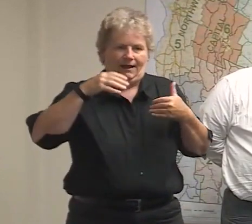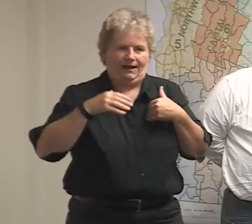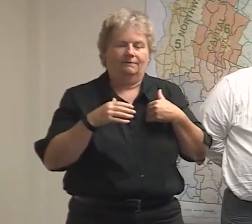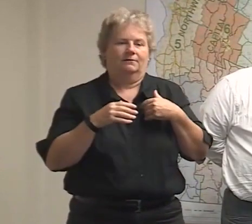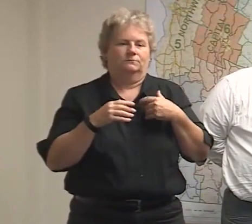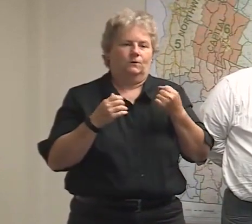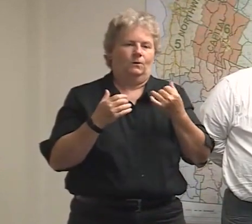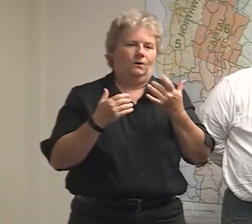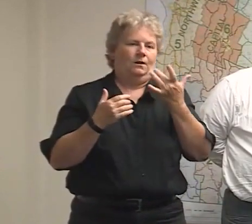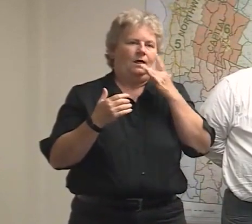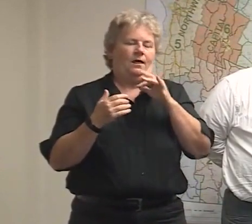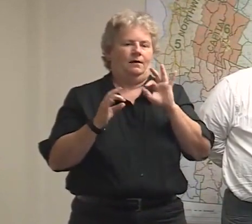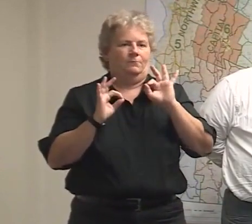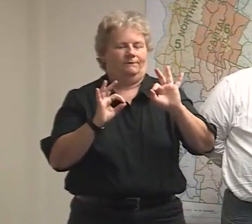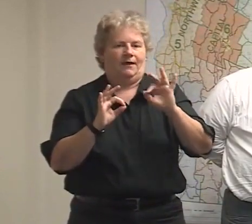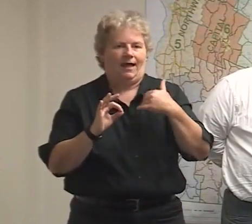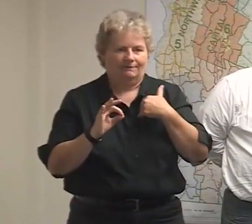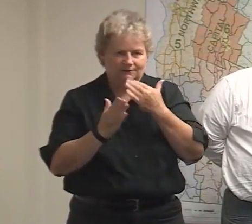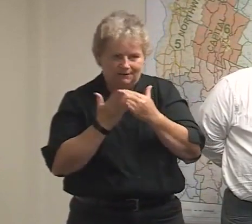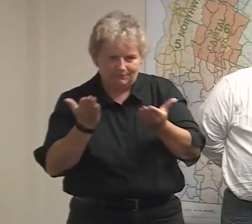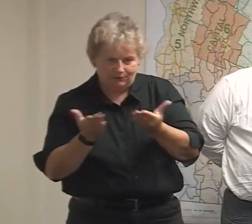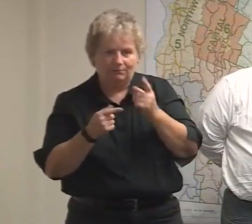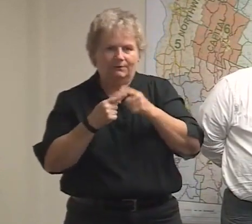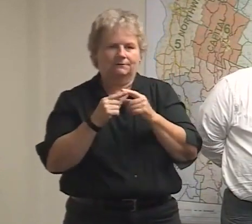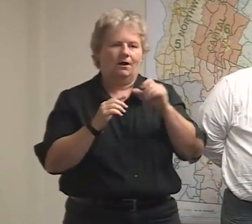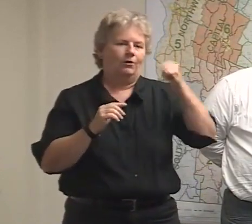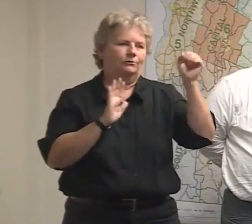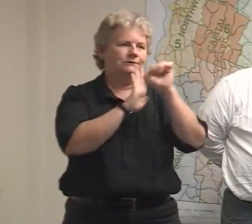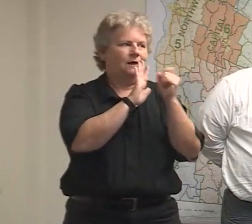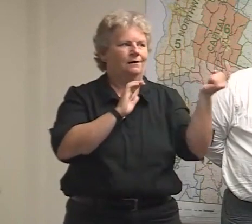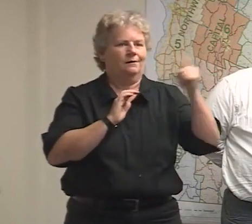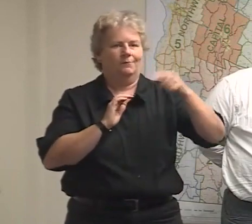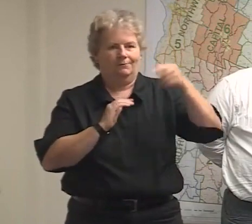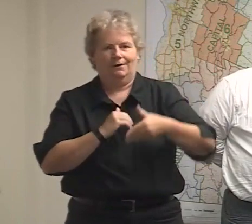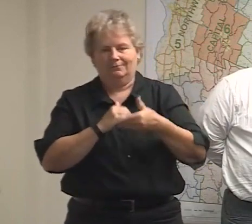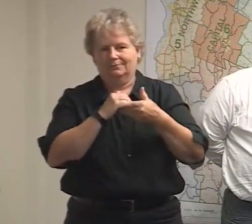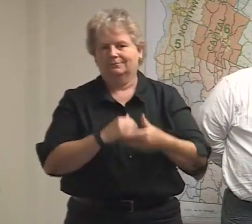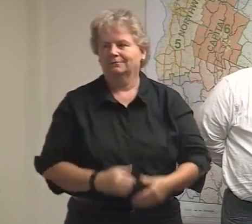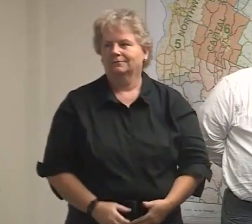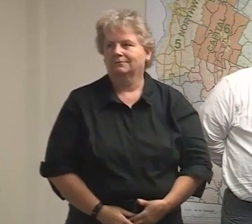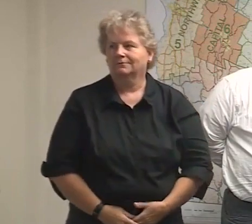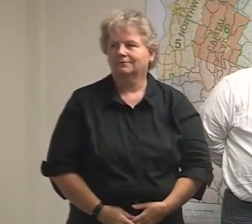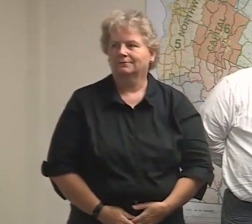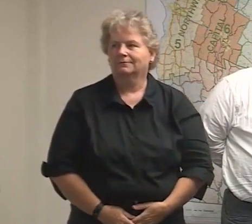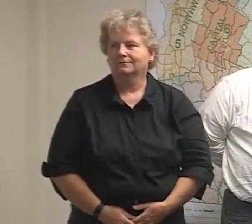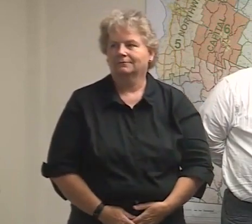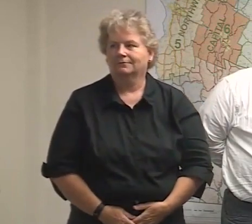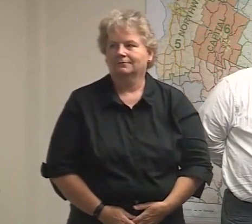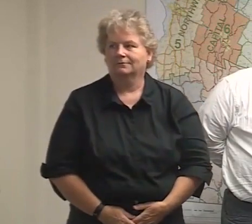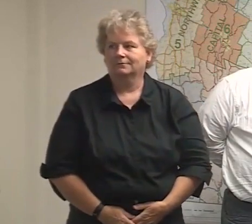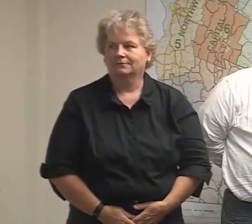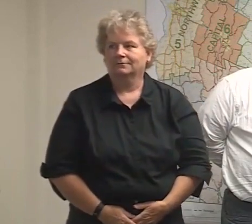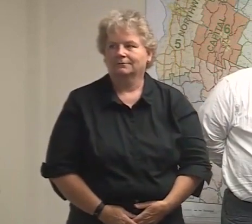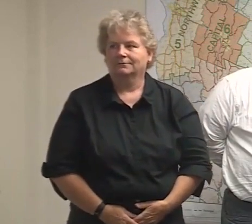SO WE’VE WE WERE PROACTIVE OVER THE YEARS AND BUILT THAT UP AND AND RIGHTFULLY SO.